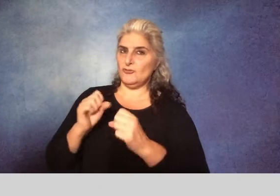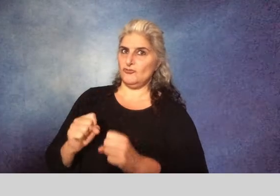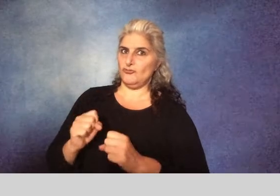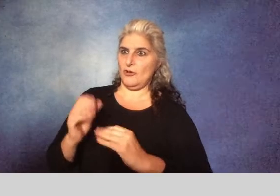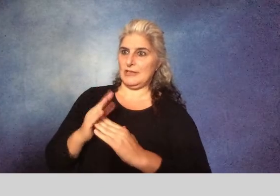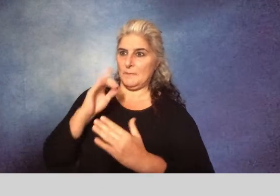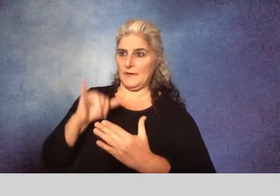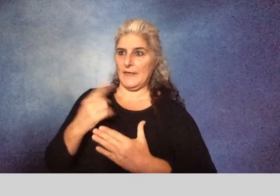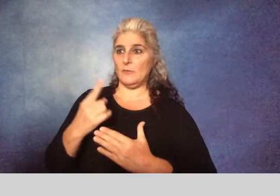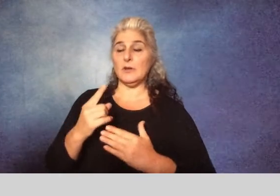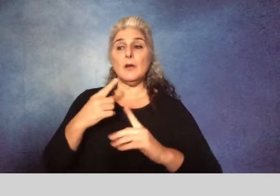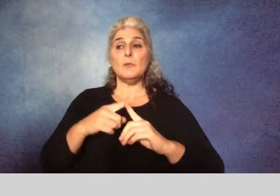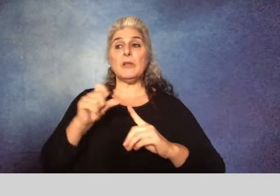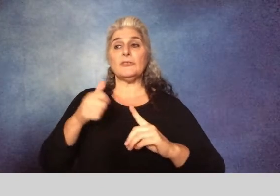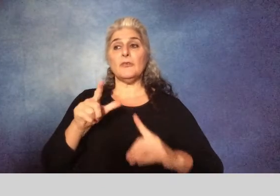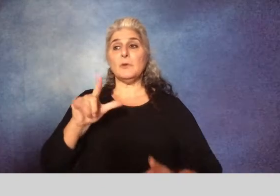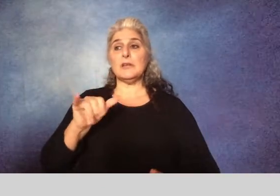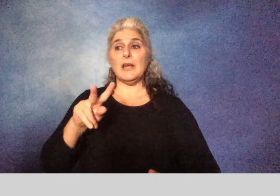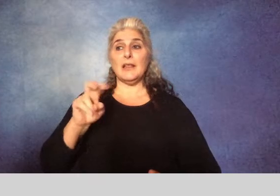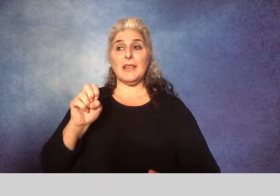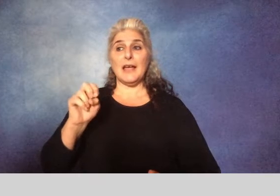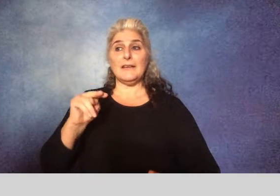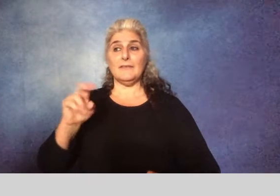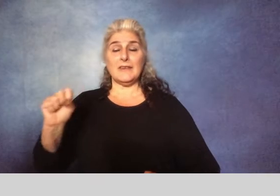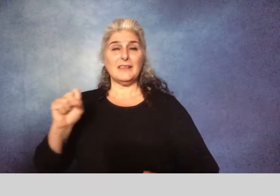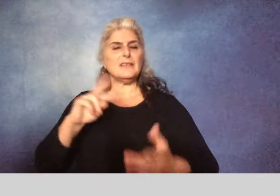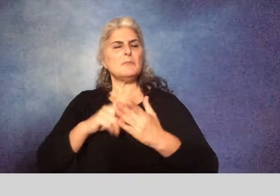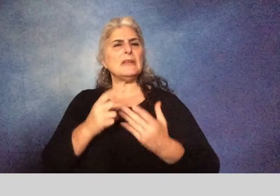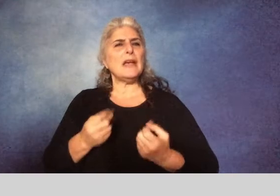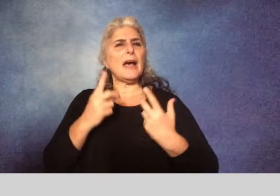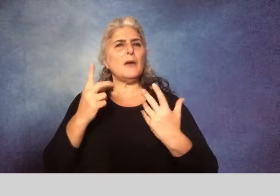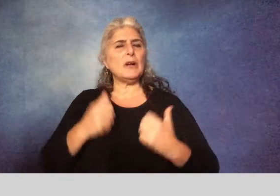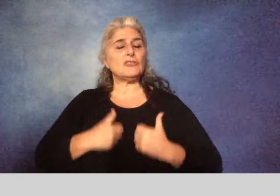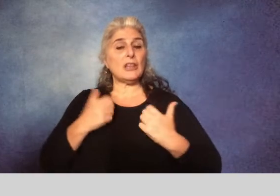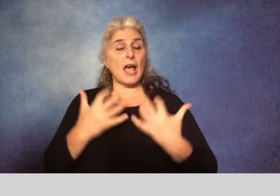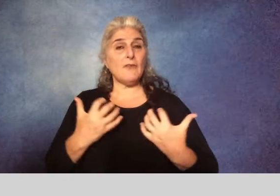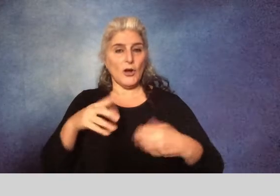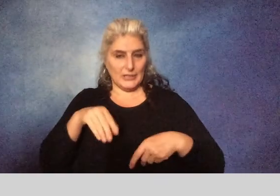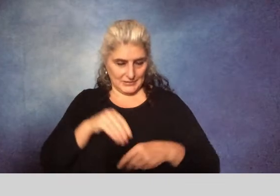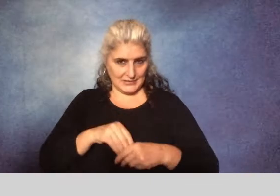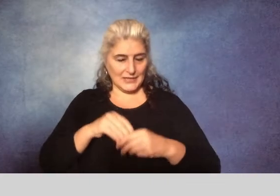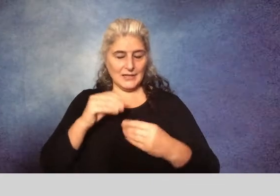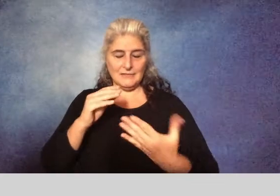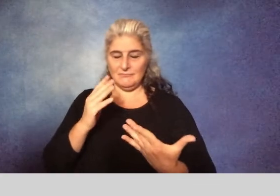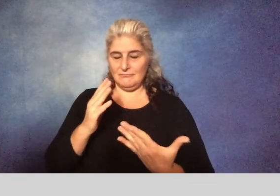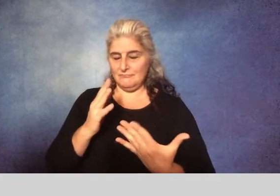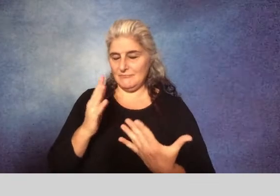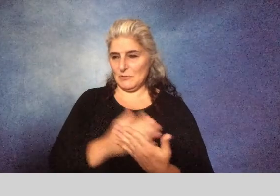And this feature is topped by tracks from Nirvana's "Live At Redding" album. Tracks from M.I.A and Spoon rank highly in valence